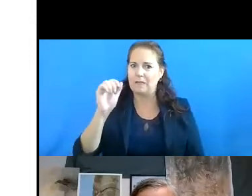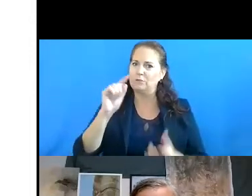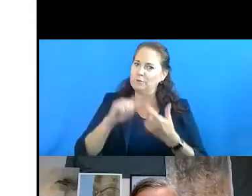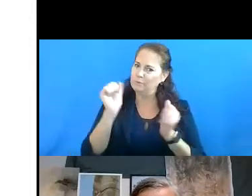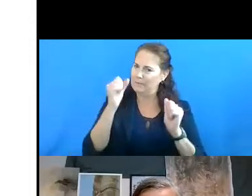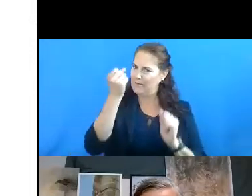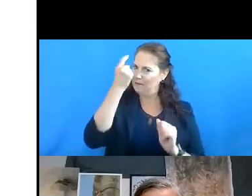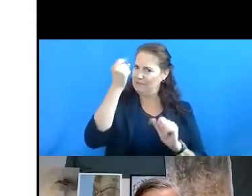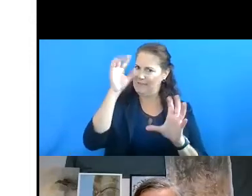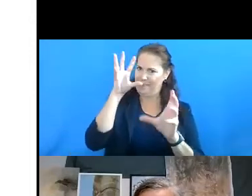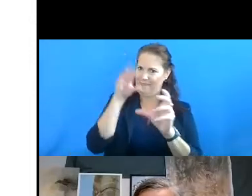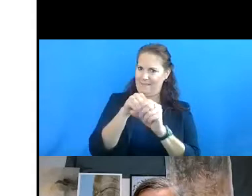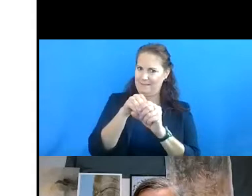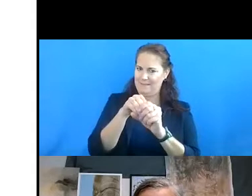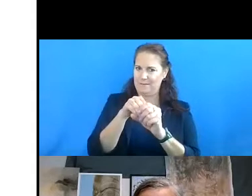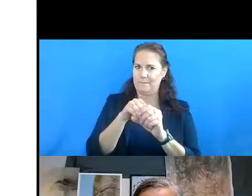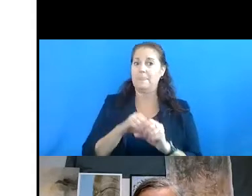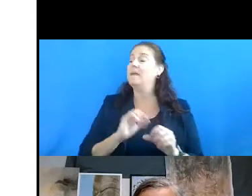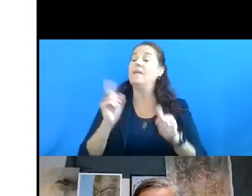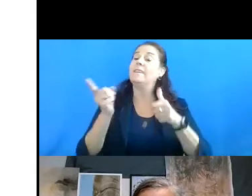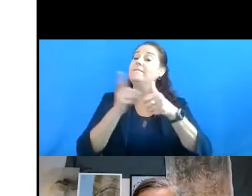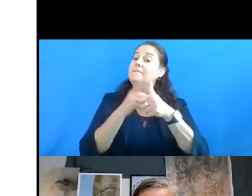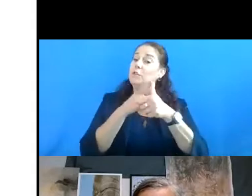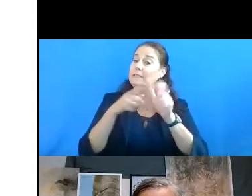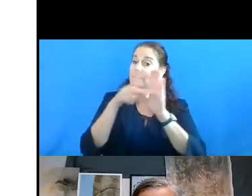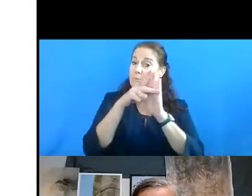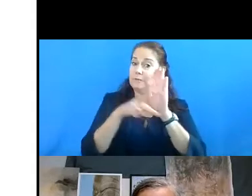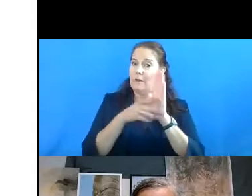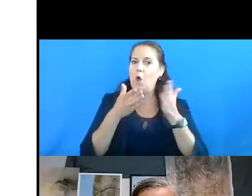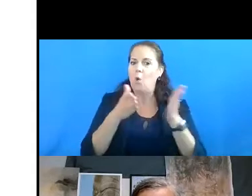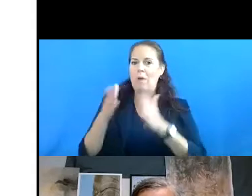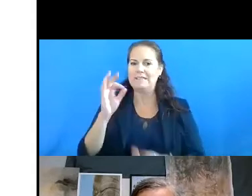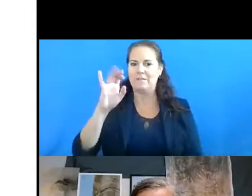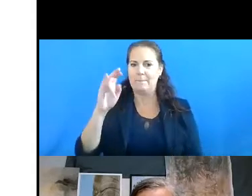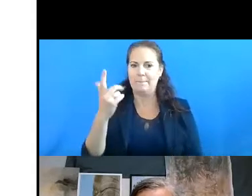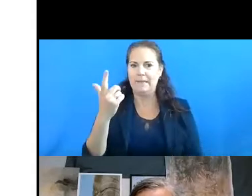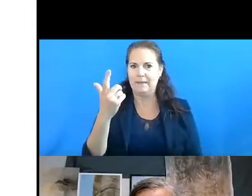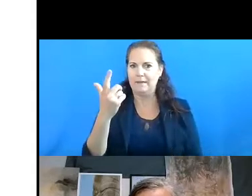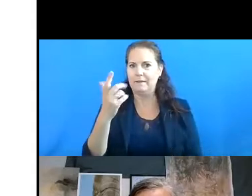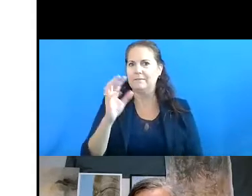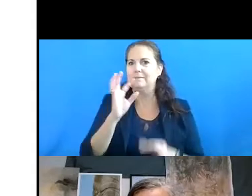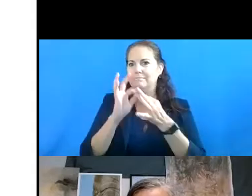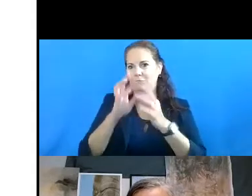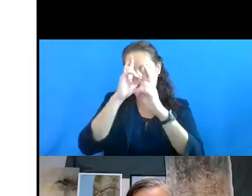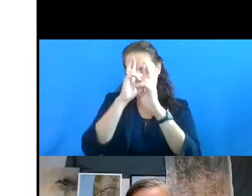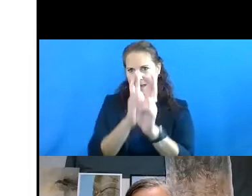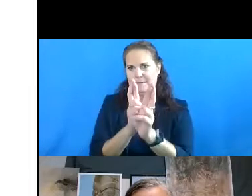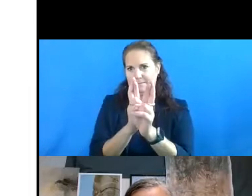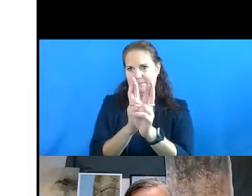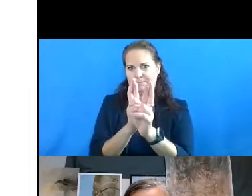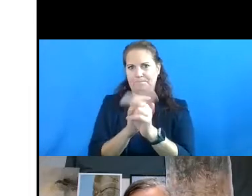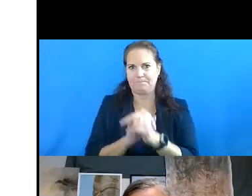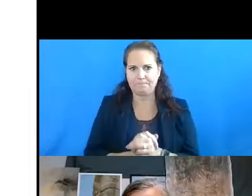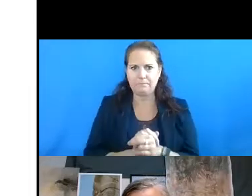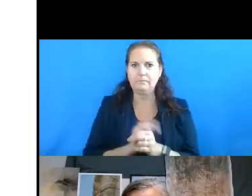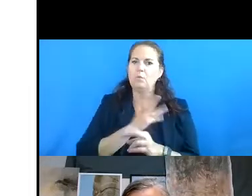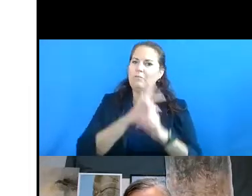So, the first principle here of our ways of being, are respect - we respect each other,